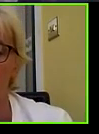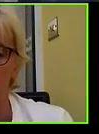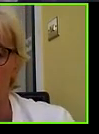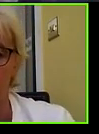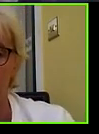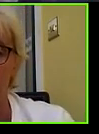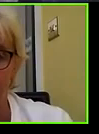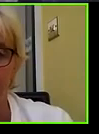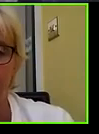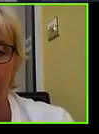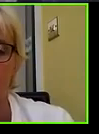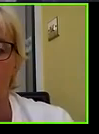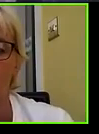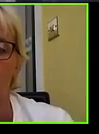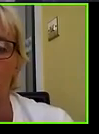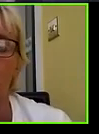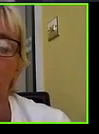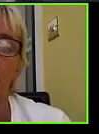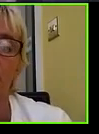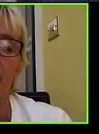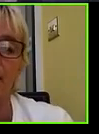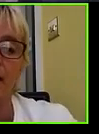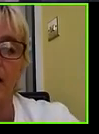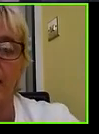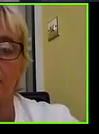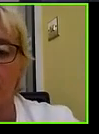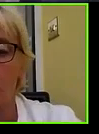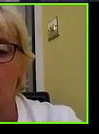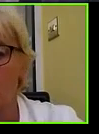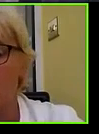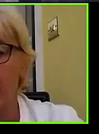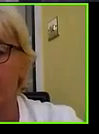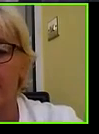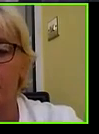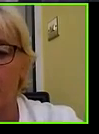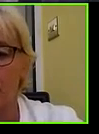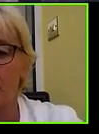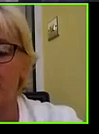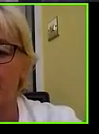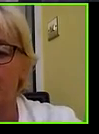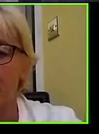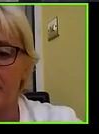which is being inside a courtroom then we are saying well those staff need to